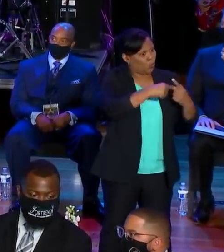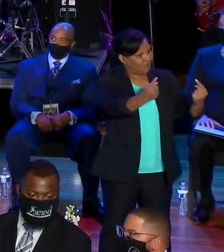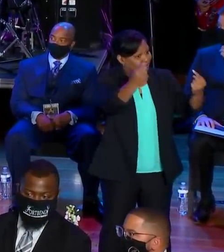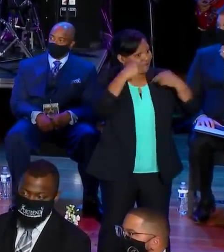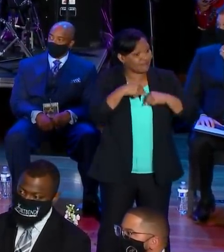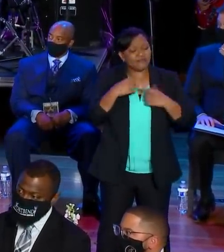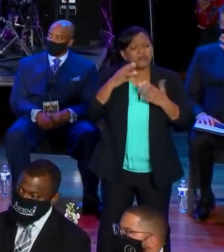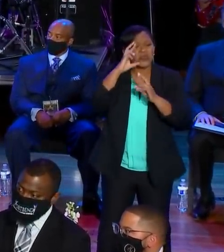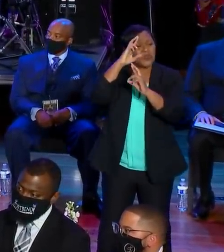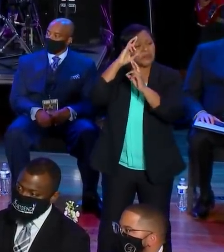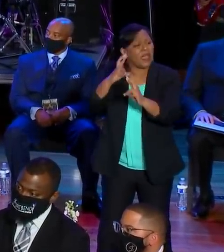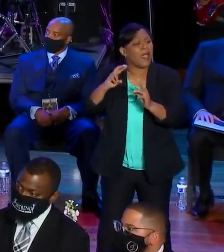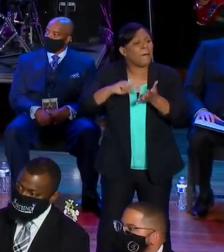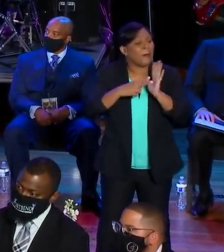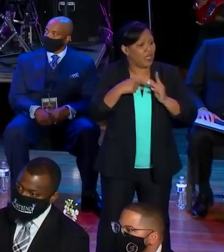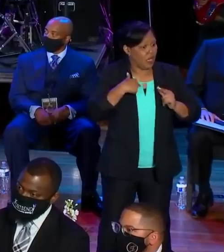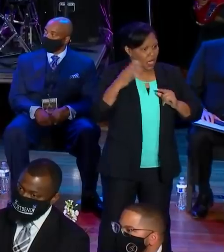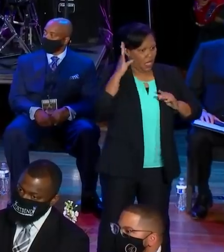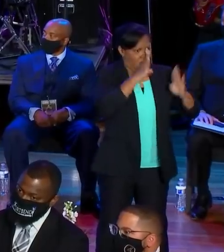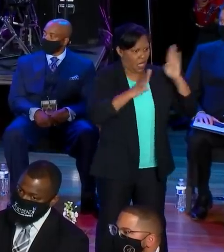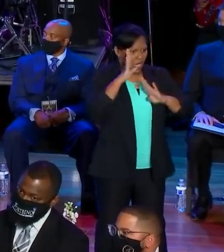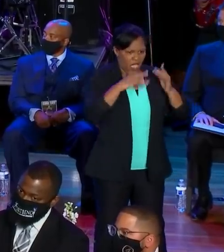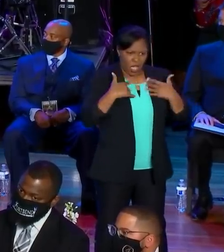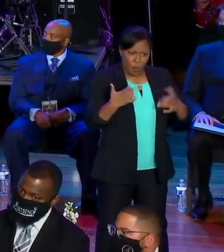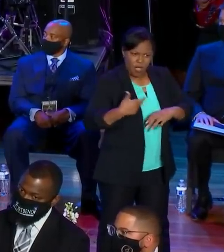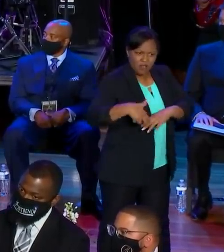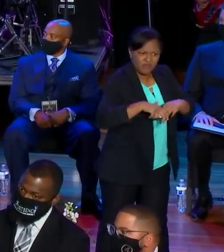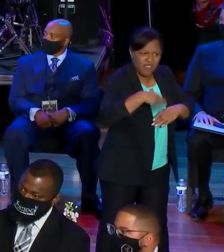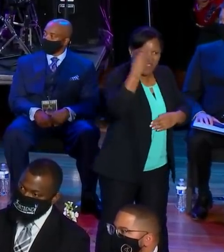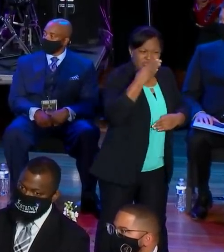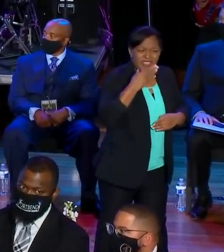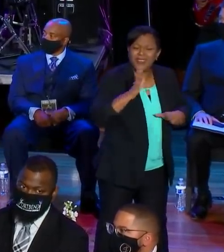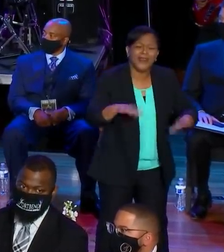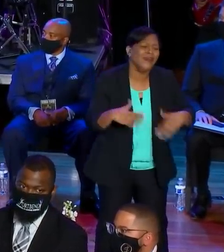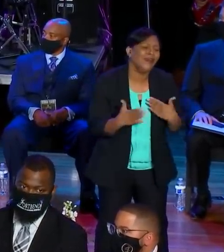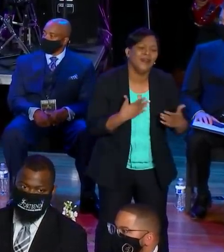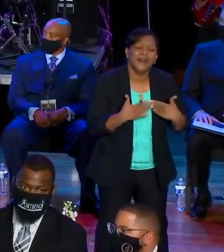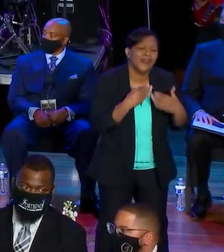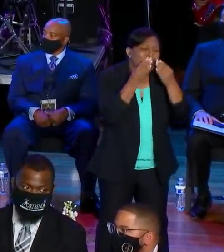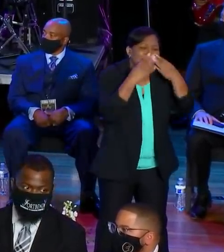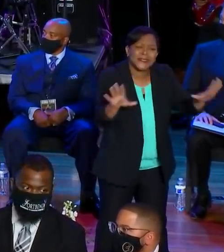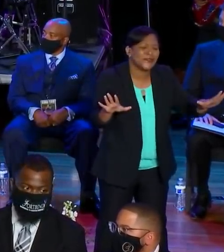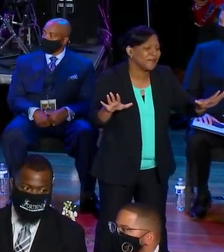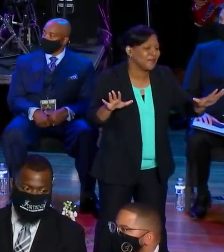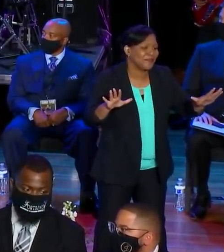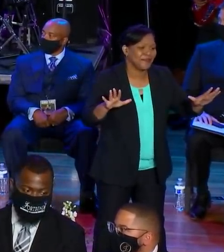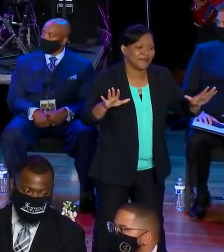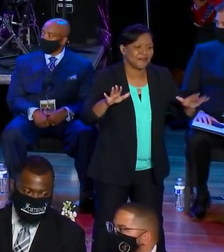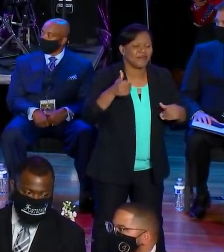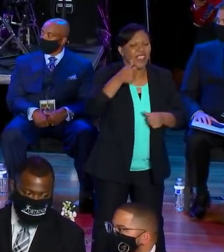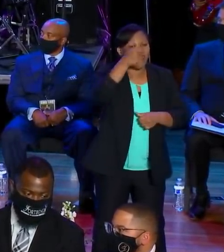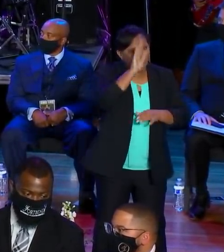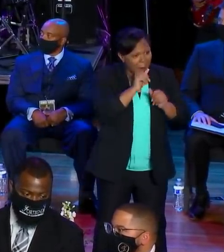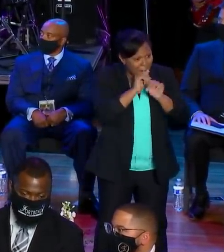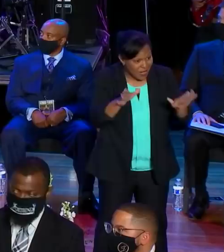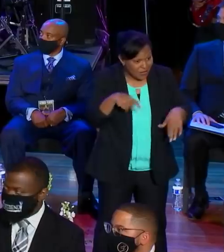WE TAKE YOU THERE LIVE. CAN I GET SOMEBODY TO SAY AMEN? IF YOU SHOW YOUR RESPECT, IT